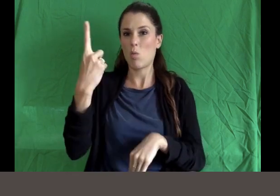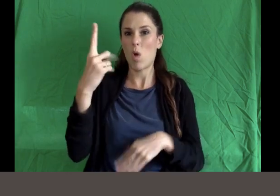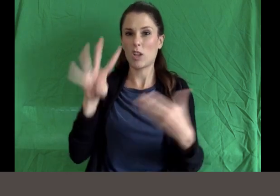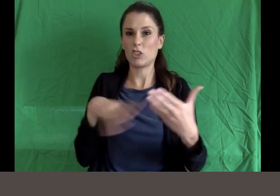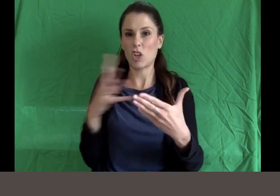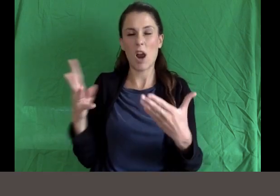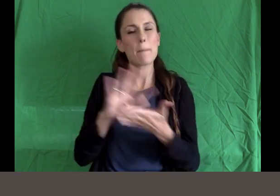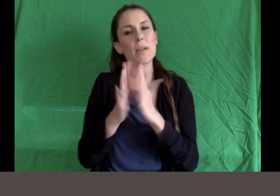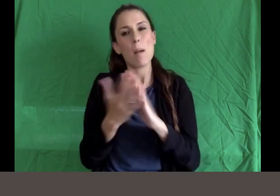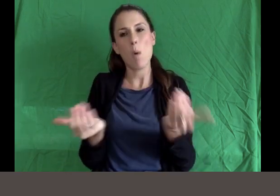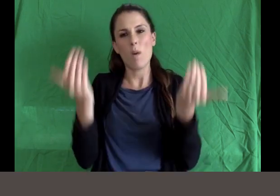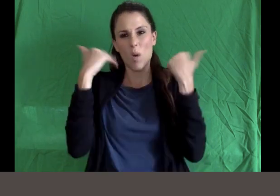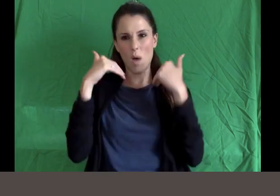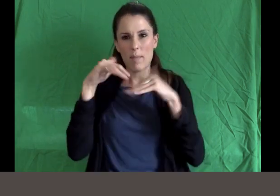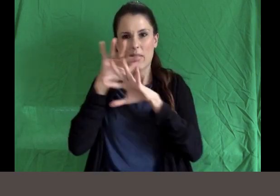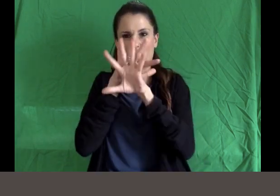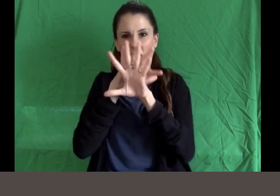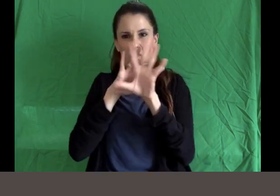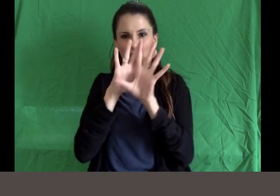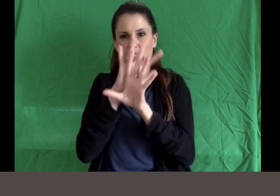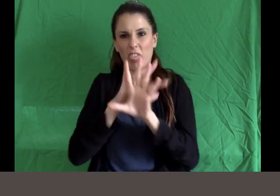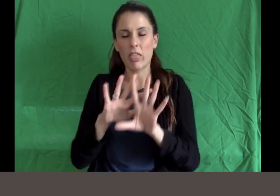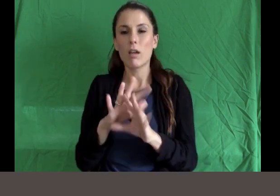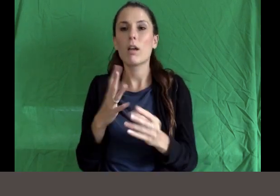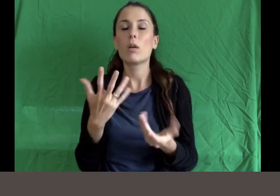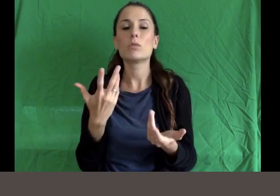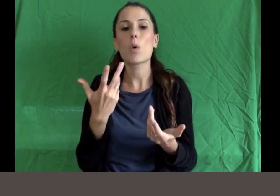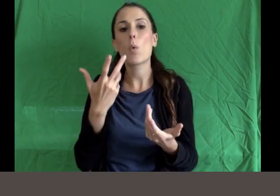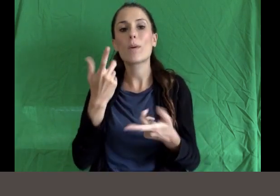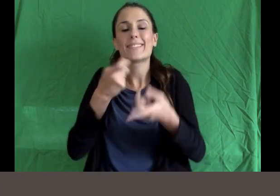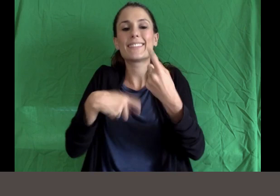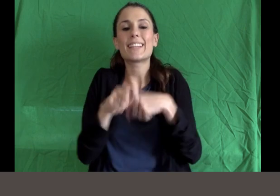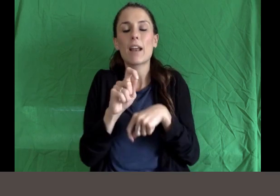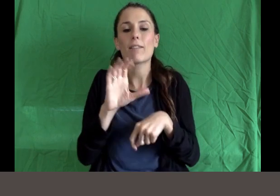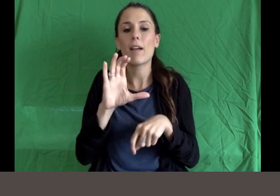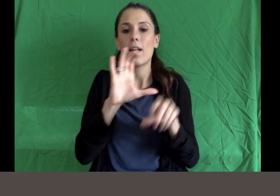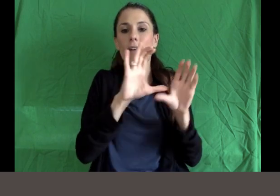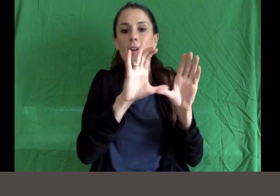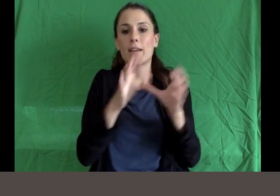one of the tricks that I can do instead of using right a categorical or true categorical color map